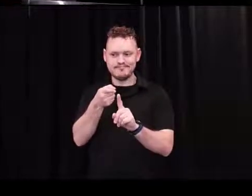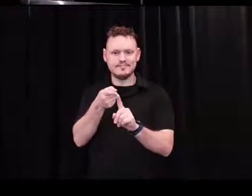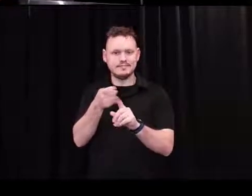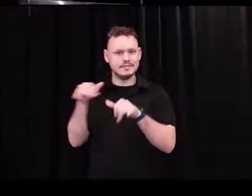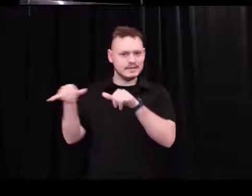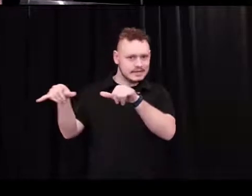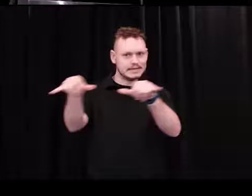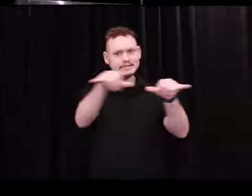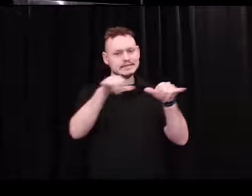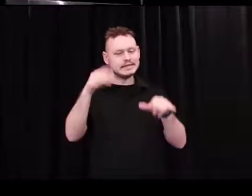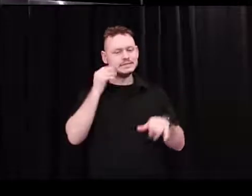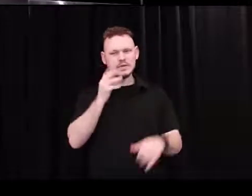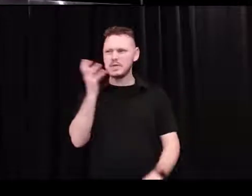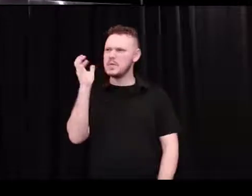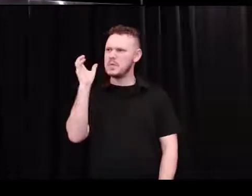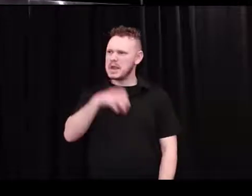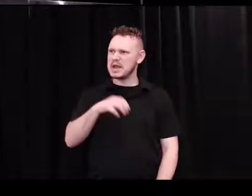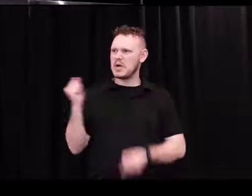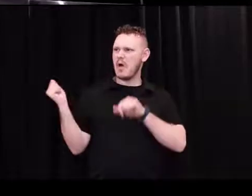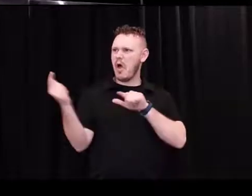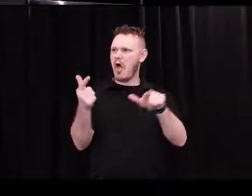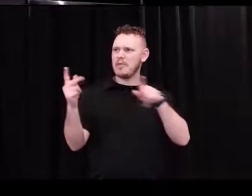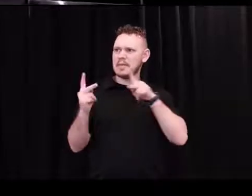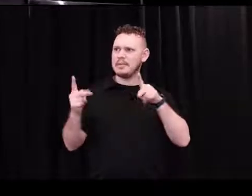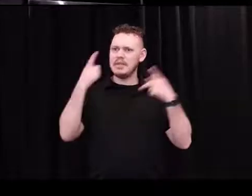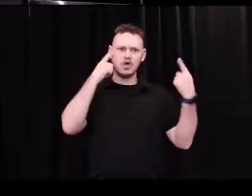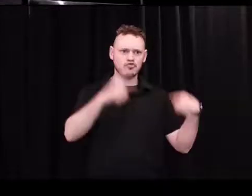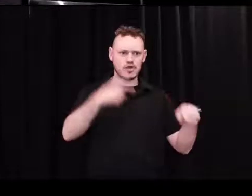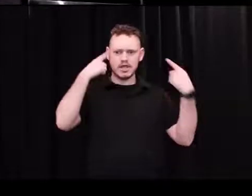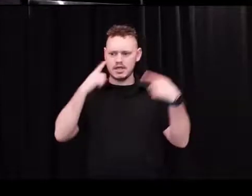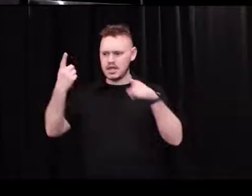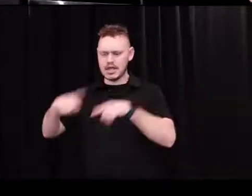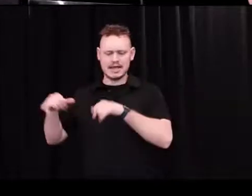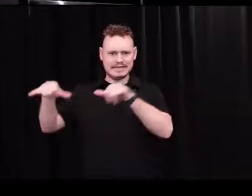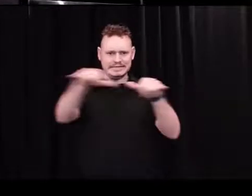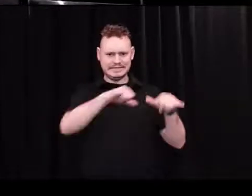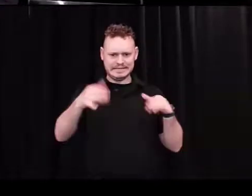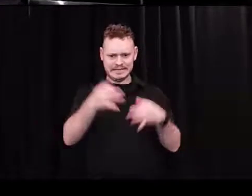experience. It's so weird how all these people agree consistency is really really important.